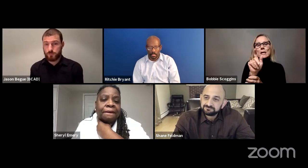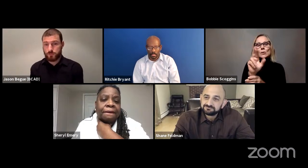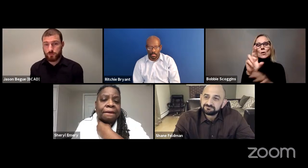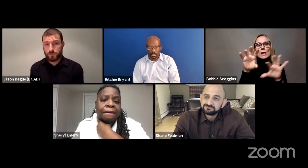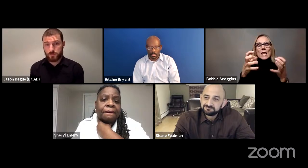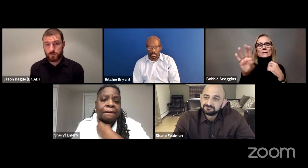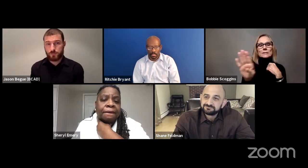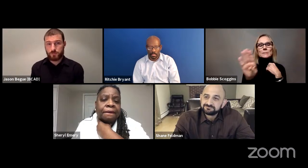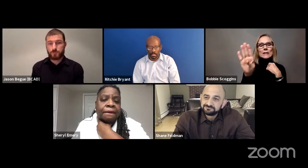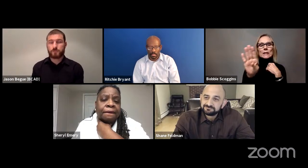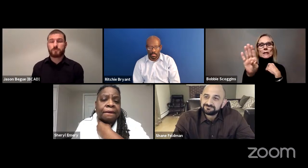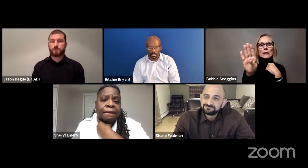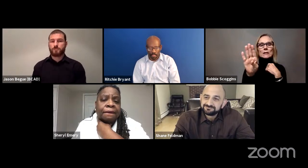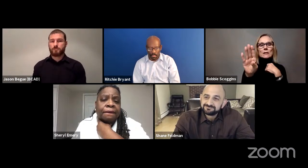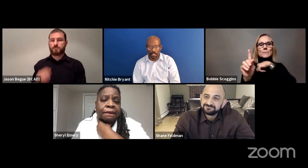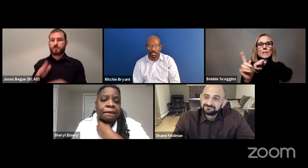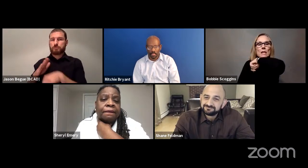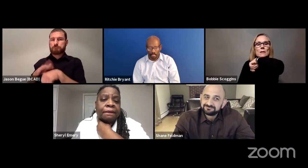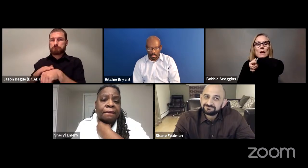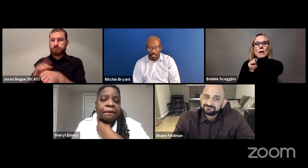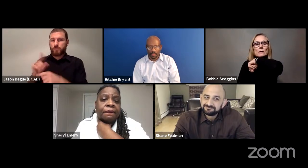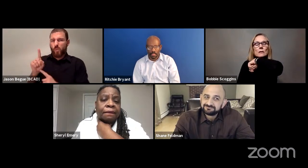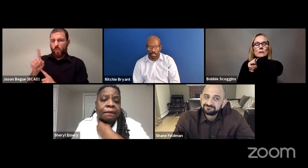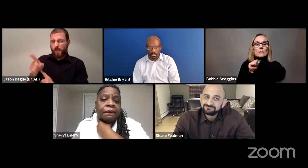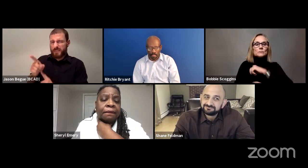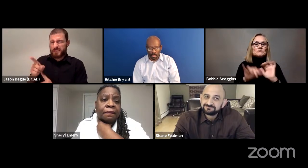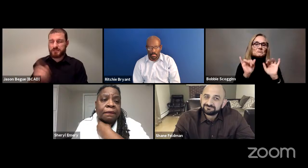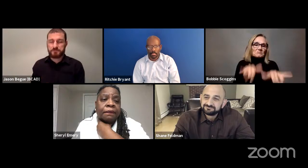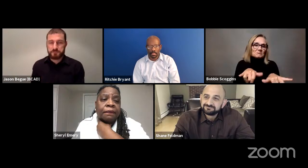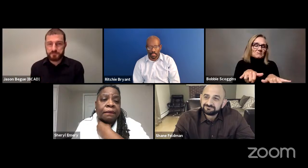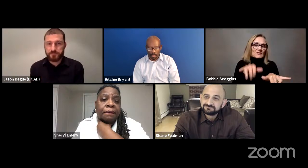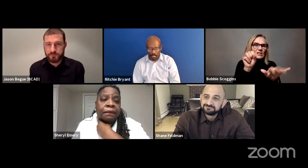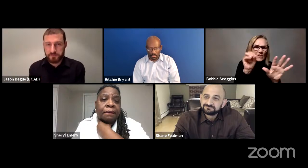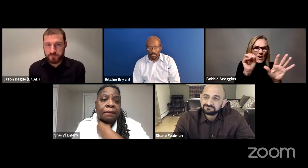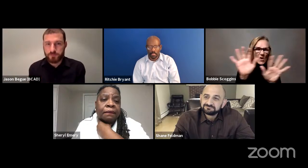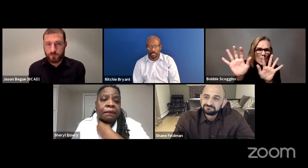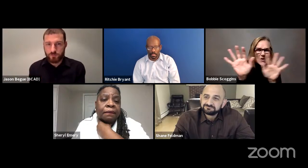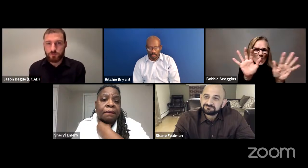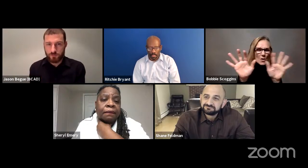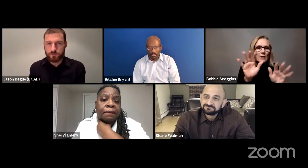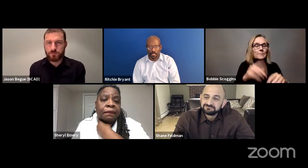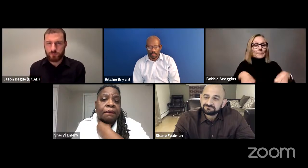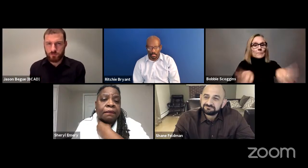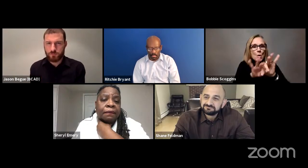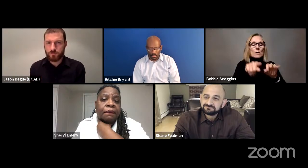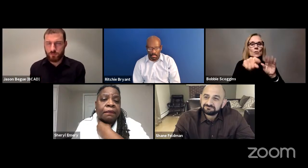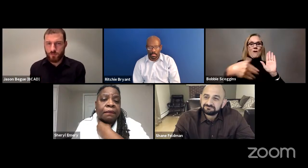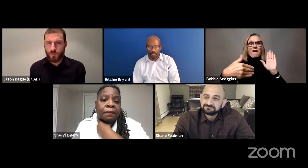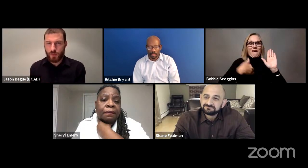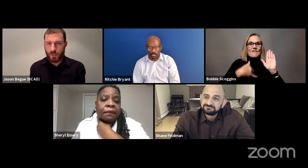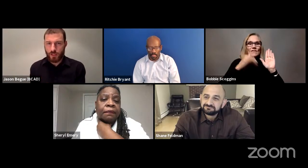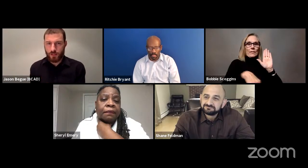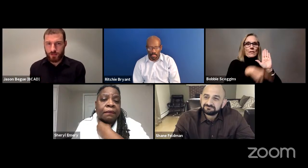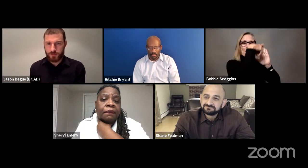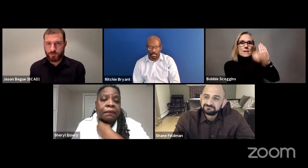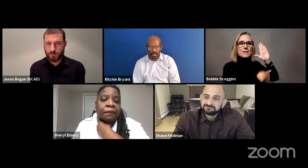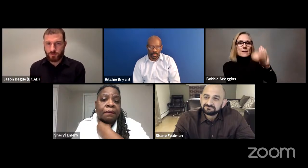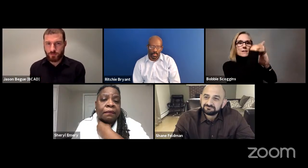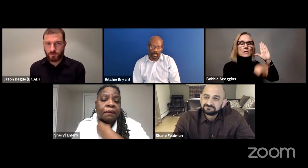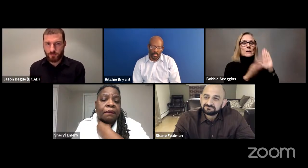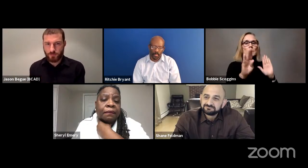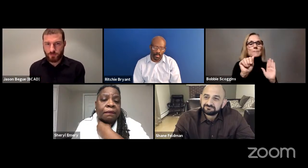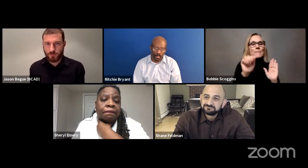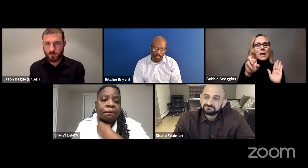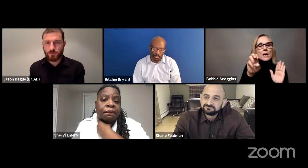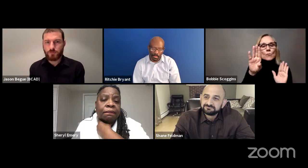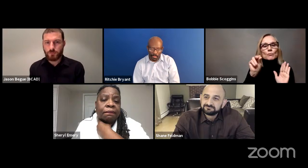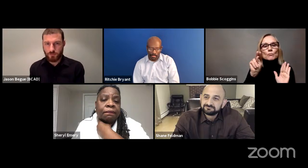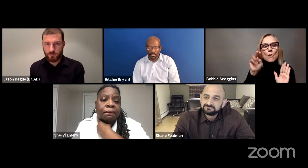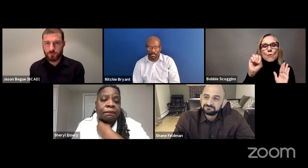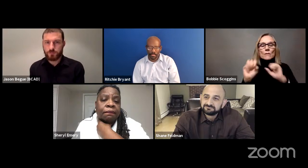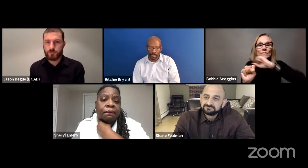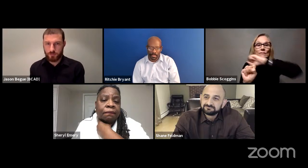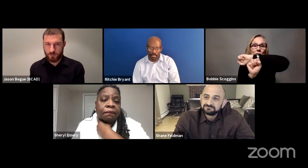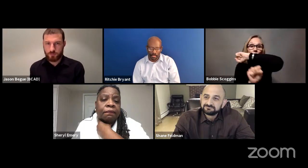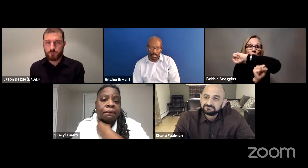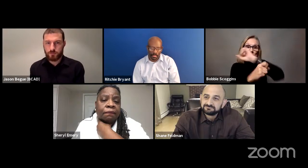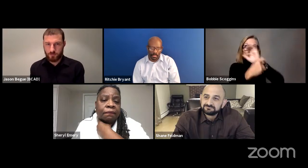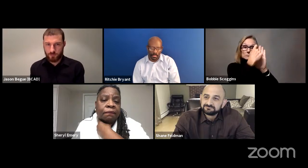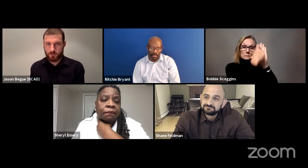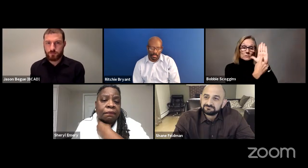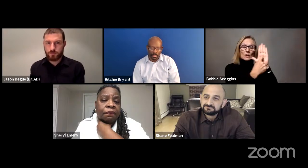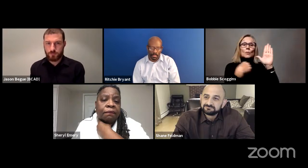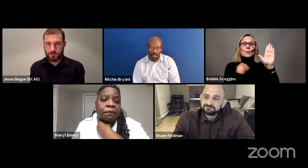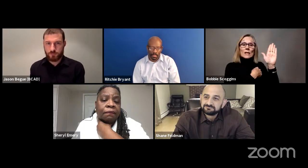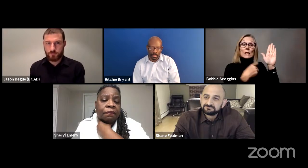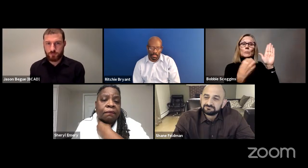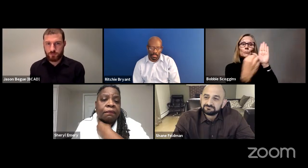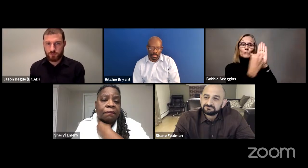measure. And with mandatory class B penalties. So I think it's important that in a bare bones